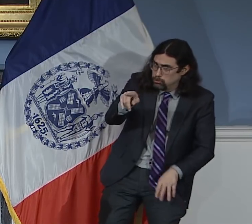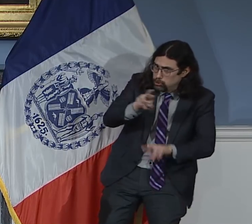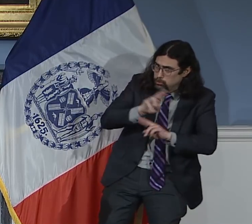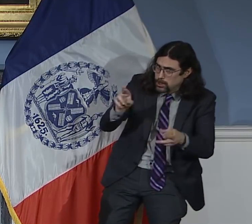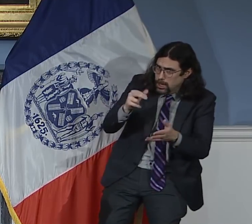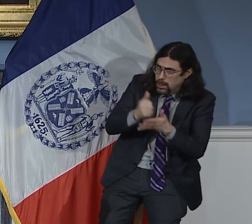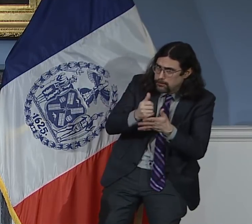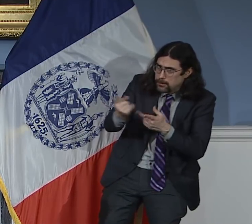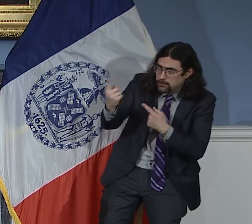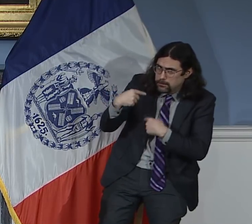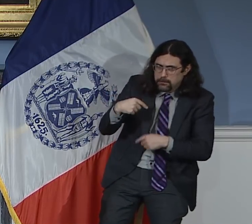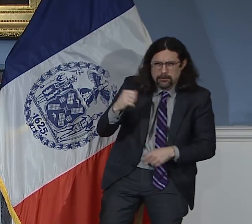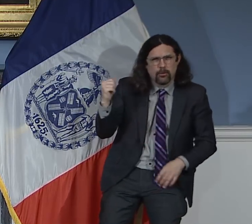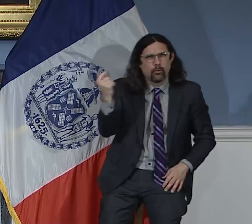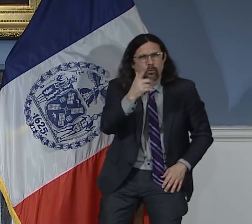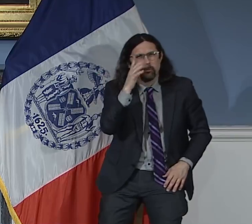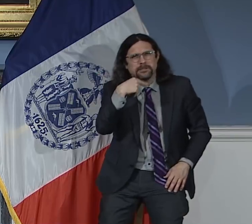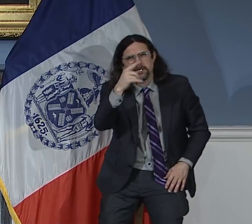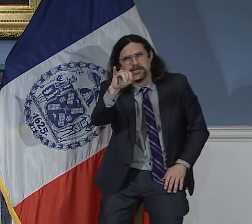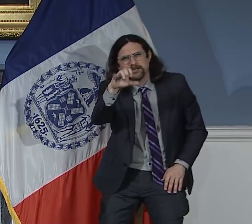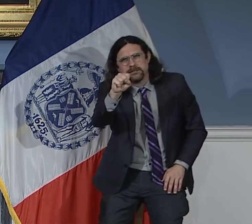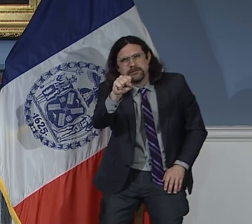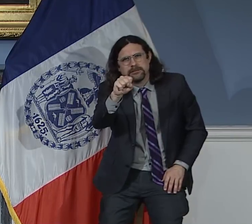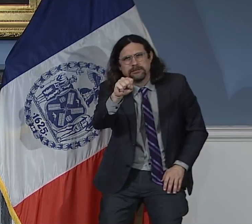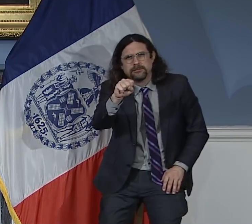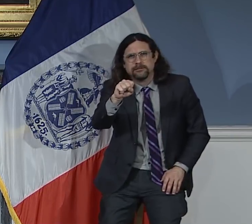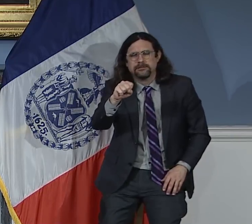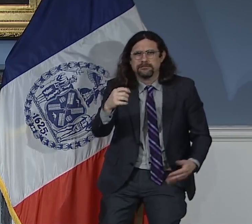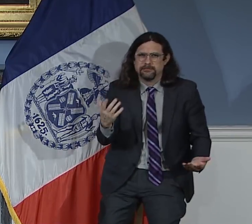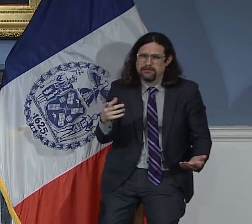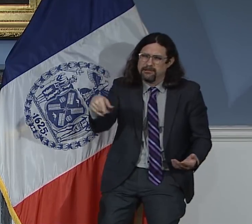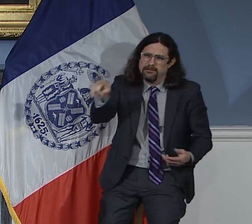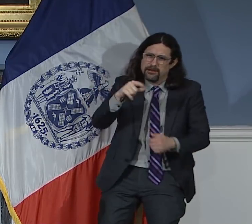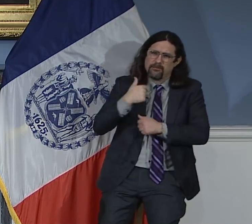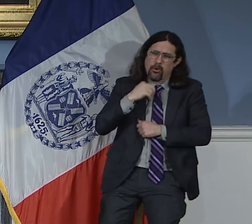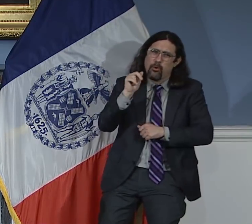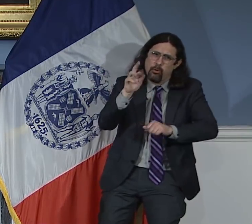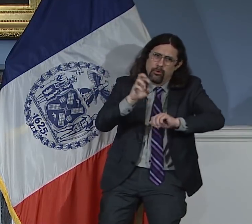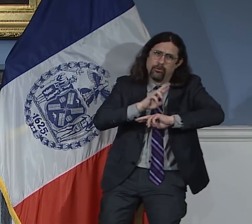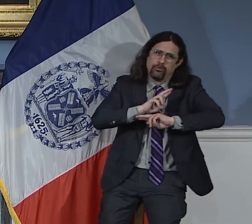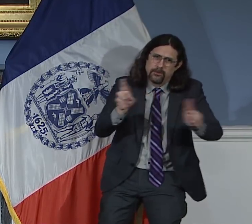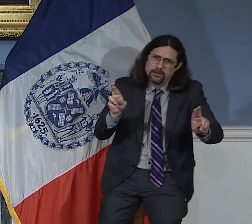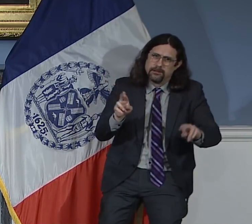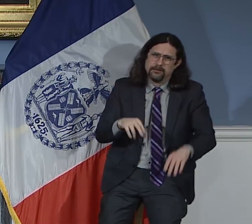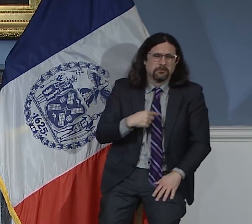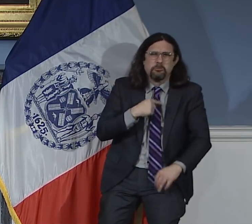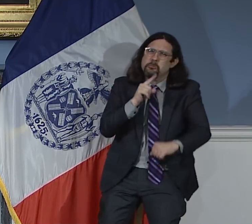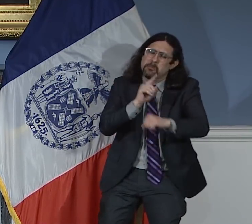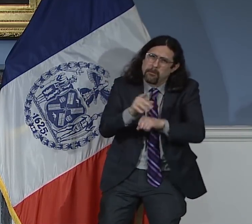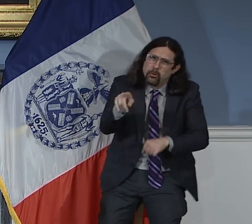ETHMF I ETHY STAND READY TO GET THE SUPPLIES NEEDED TO NEW YORK CITY AND THE OTHER PARTS OF THIS NATION THAT ARE IN SUCH